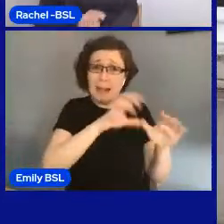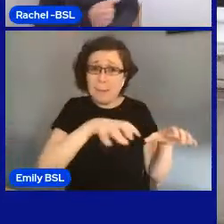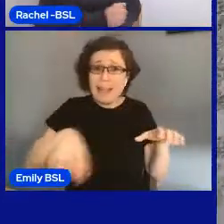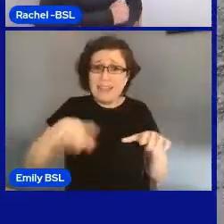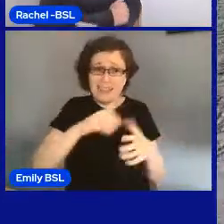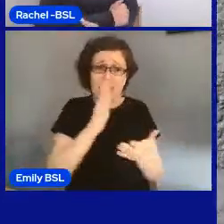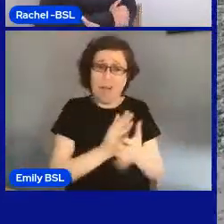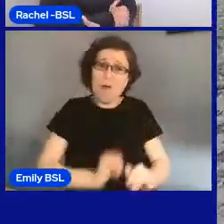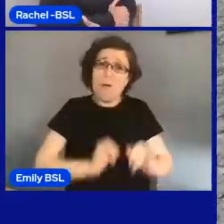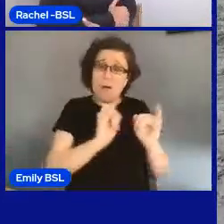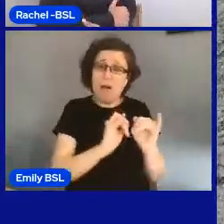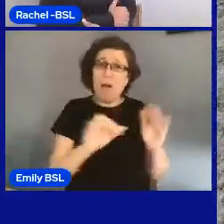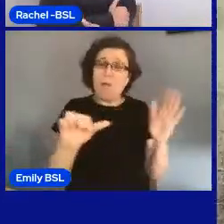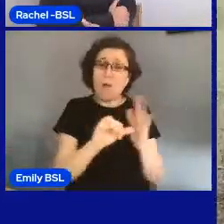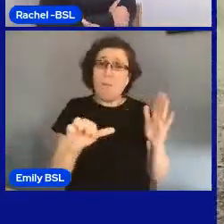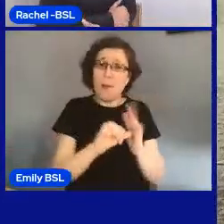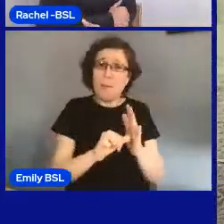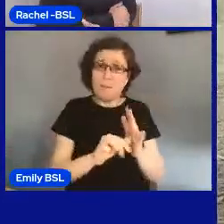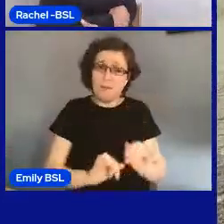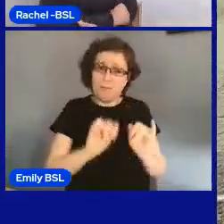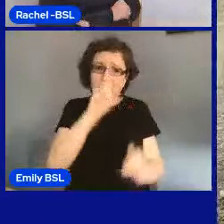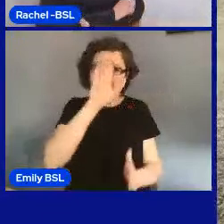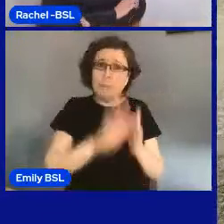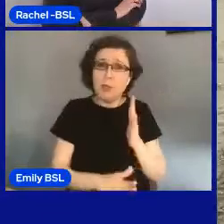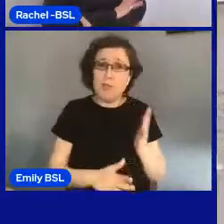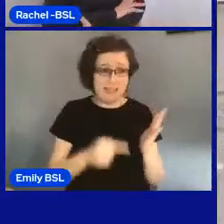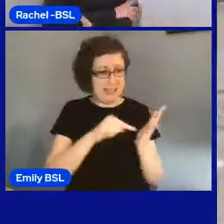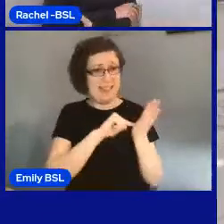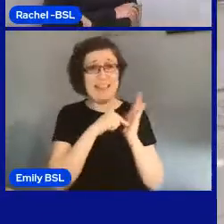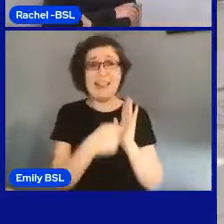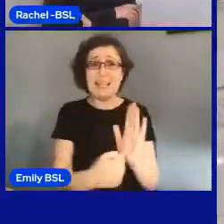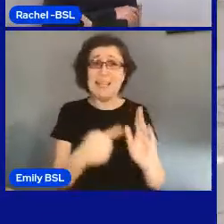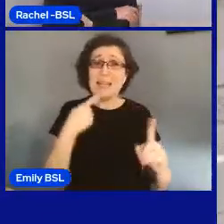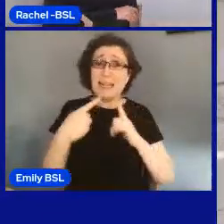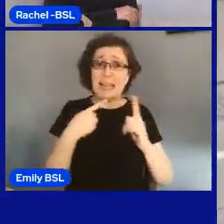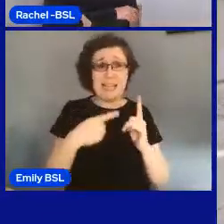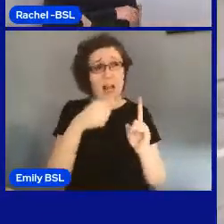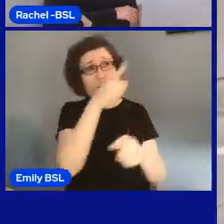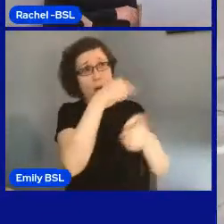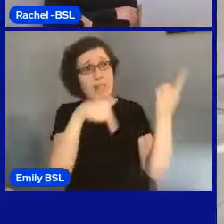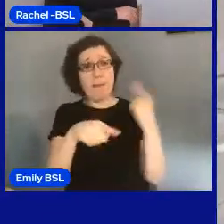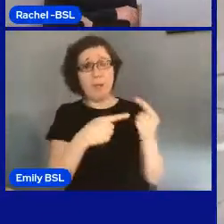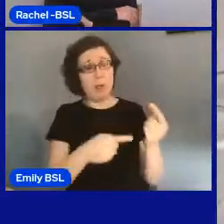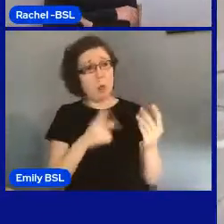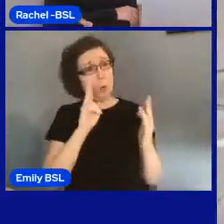to councils and planning, as if there is a really bad problem and people are having bad